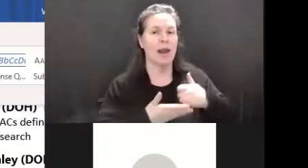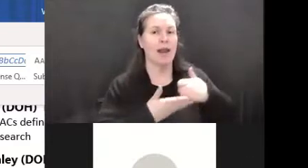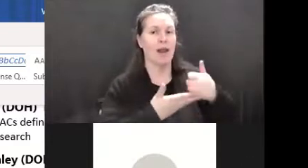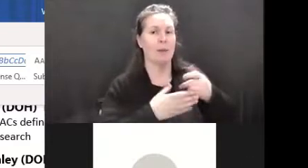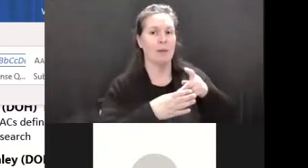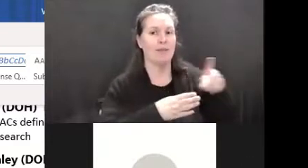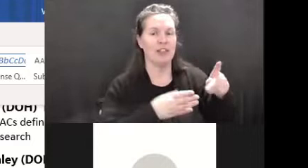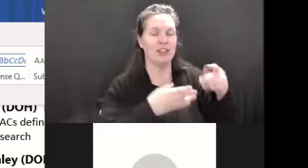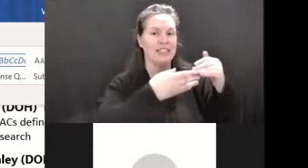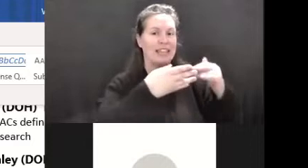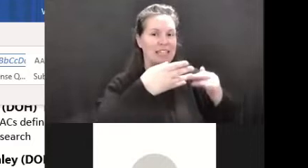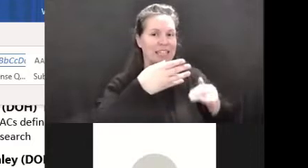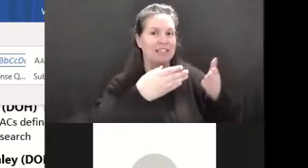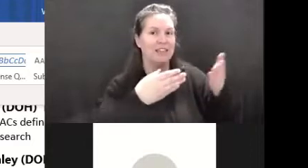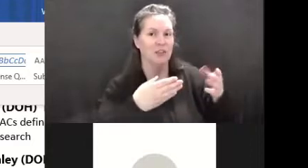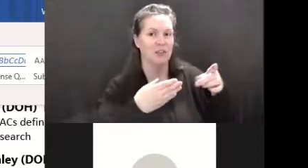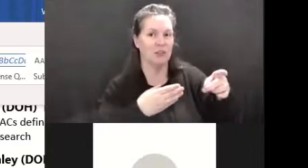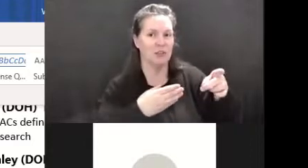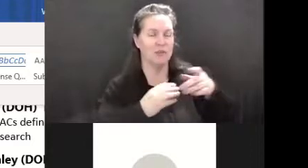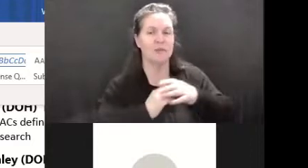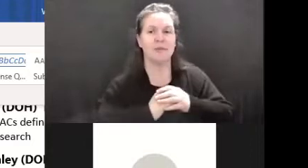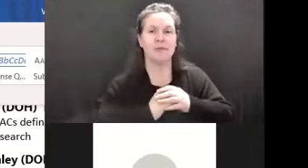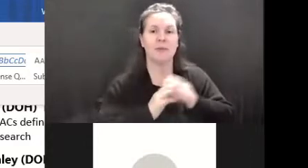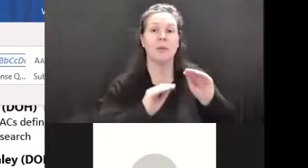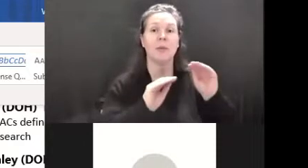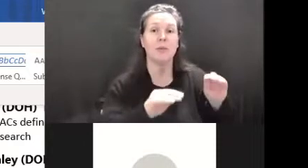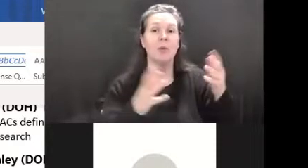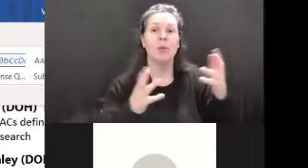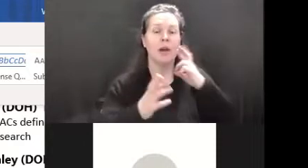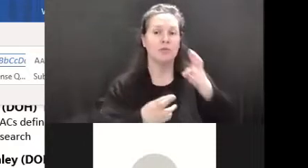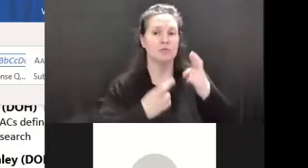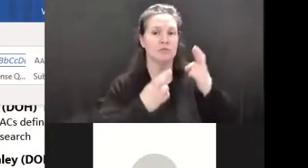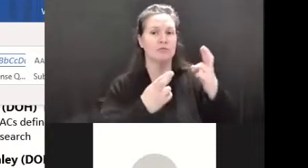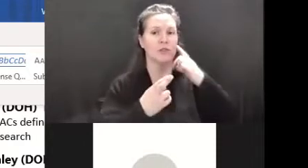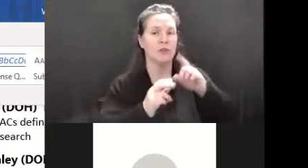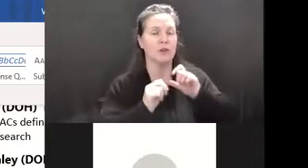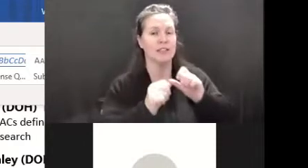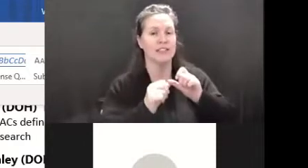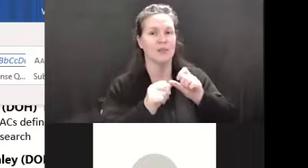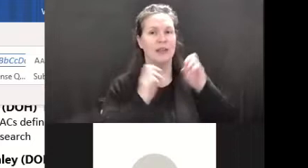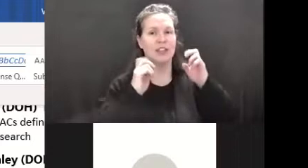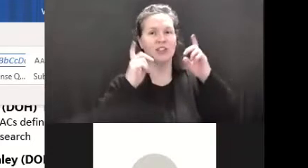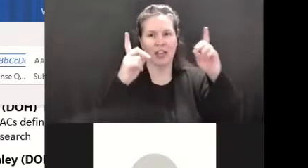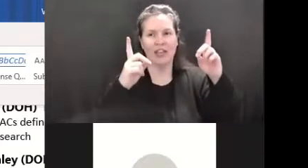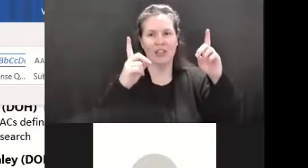And then we put, which was recommendation, with a continuing education requirement.